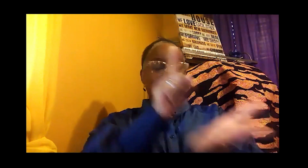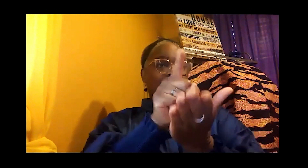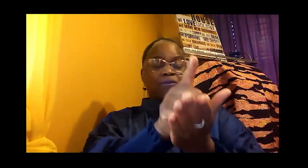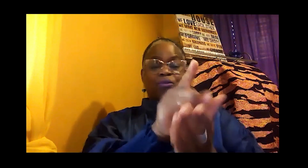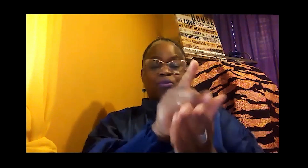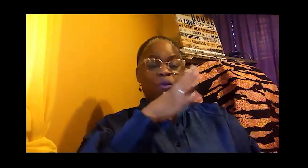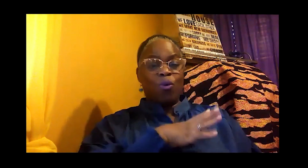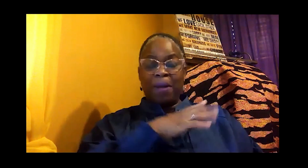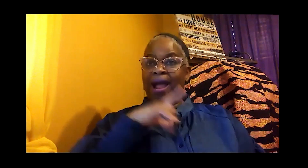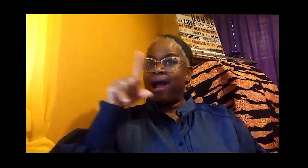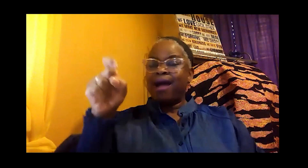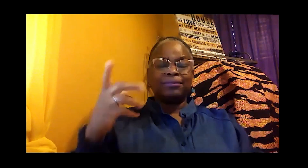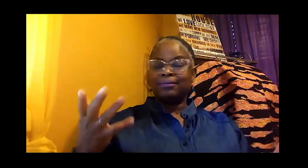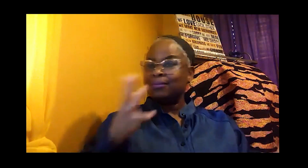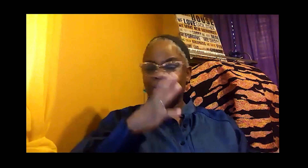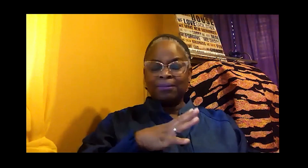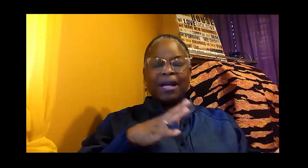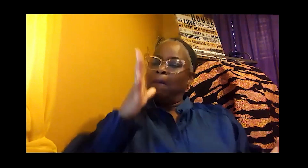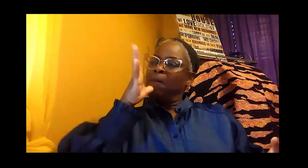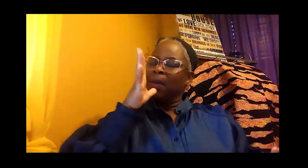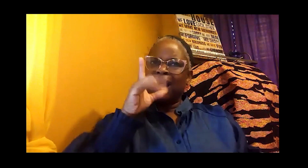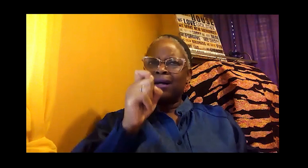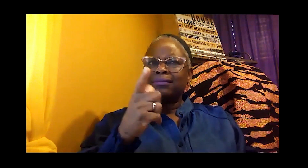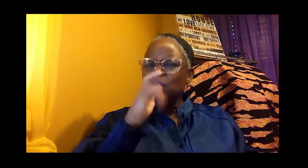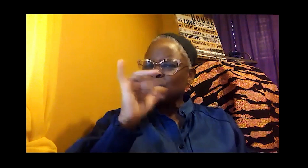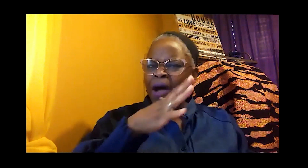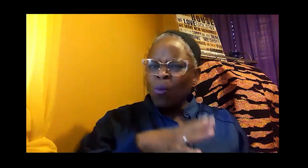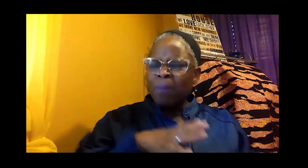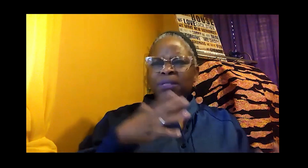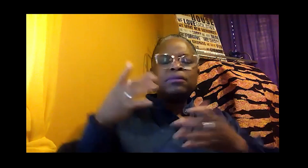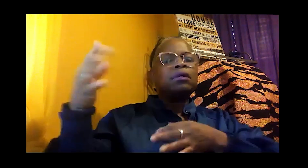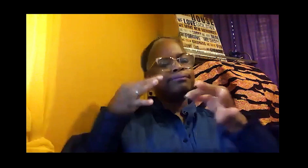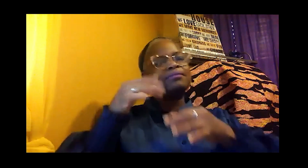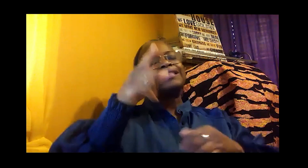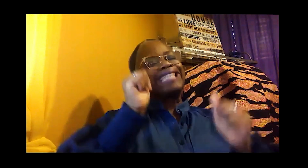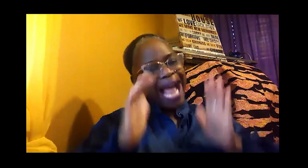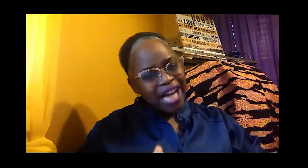I also told my mom that I've fallen in love with her body of work. After asking my mom who that